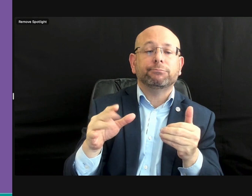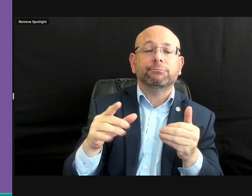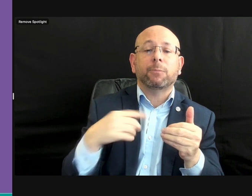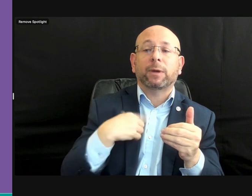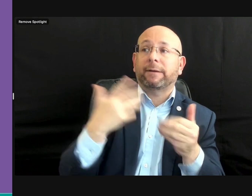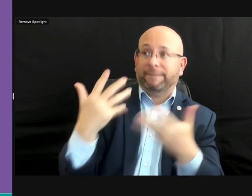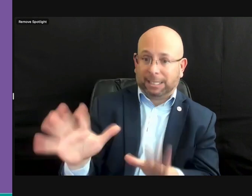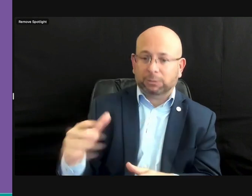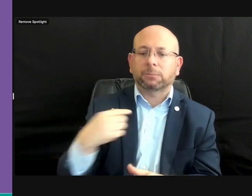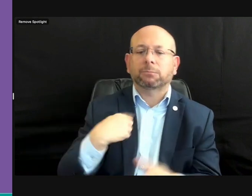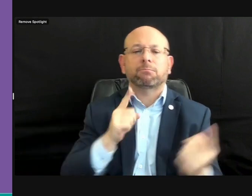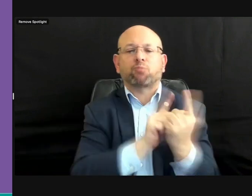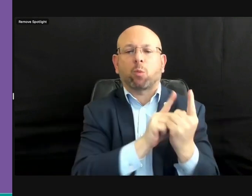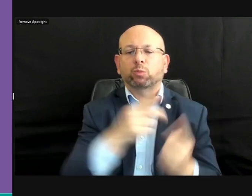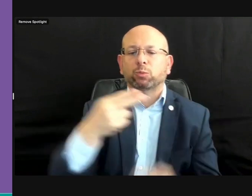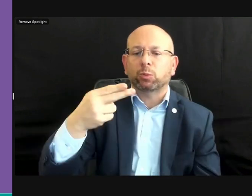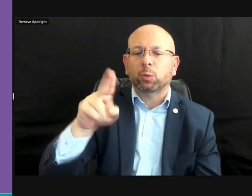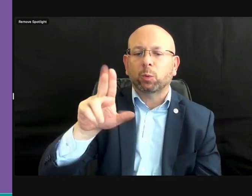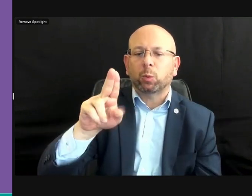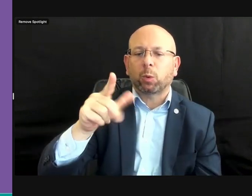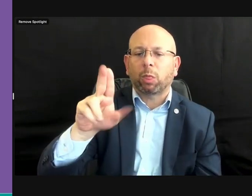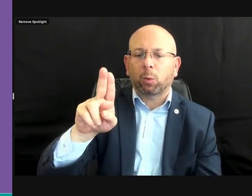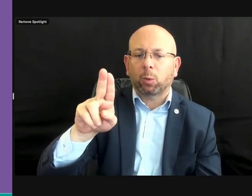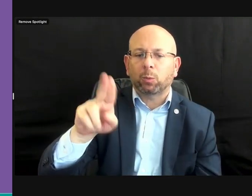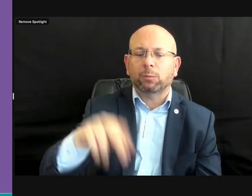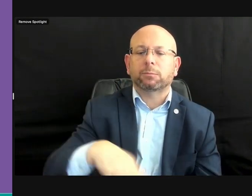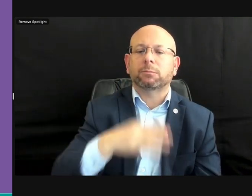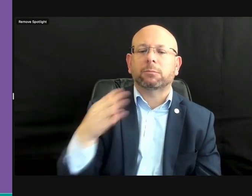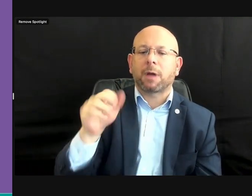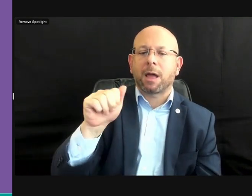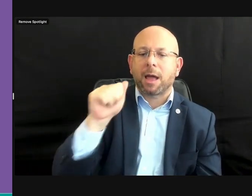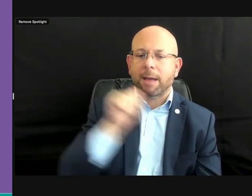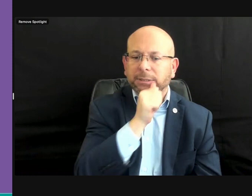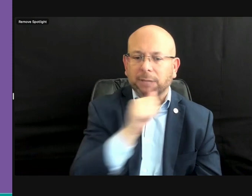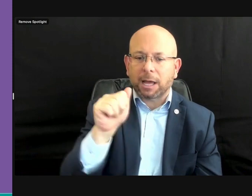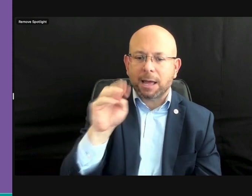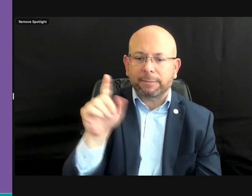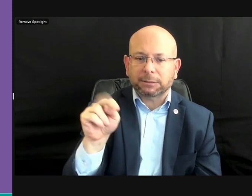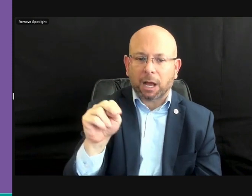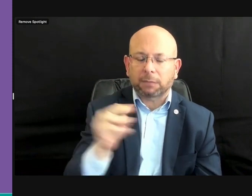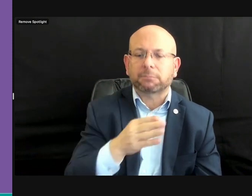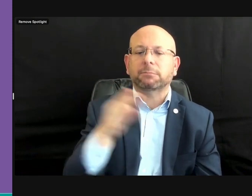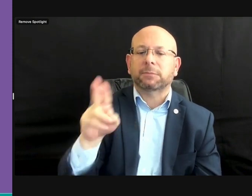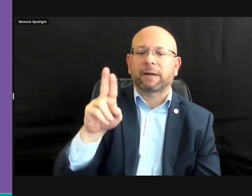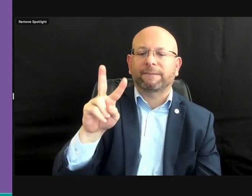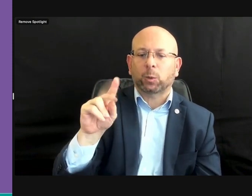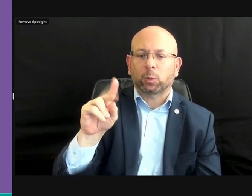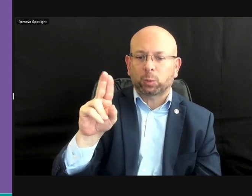After that, we approached Hulu, Amazon, and Vudu